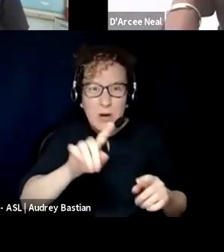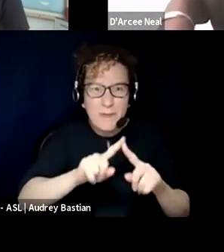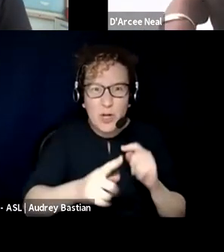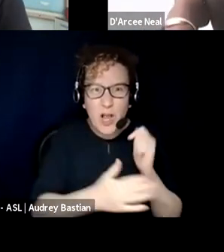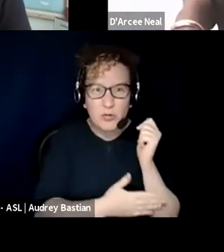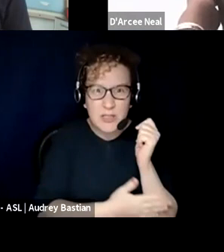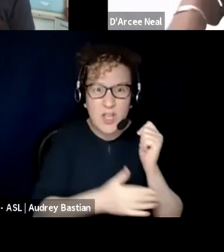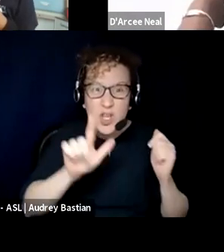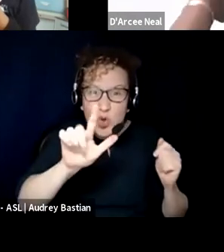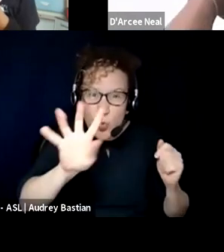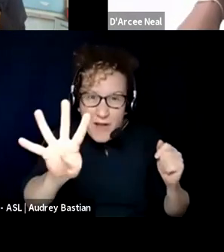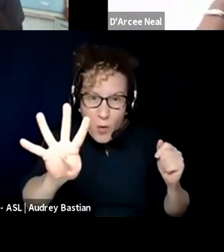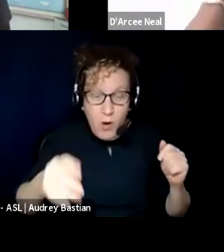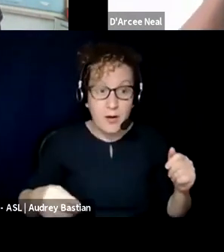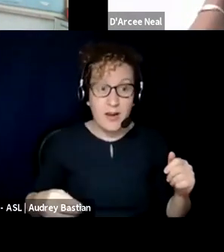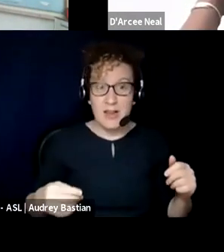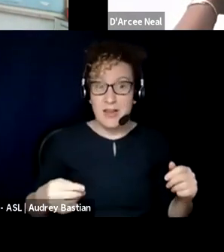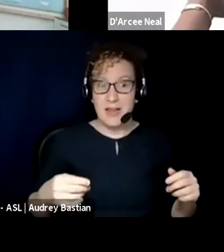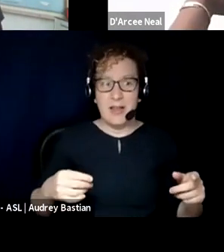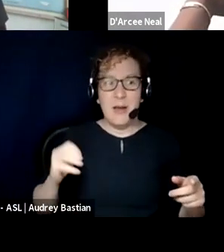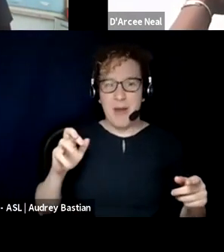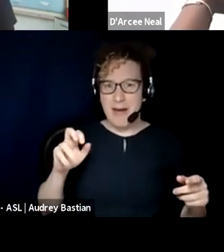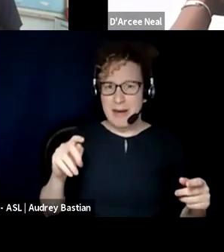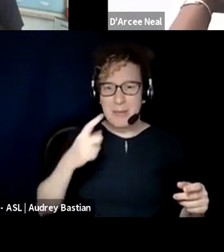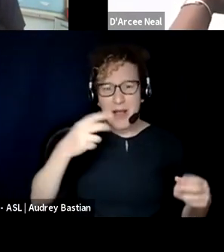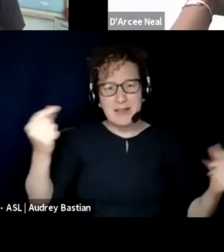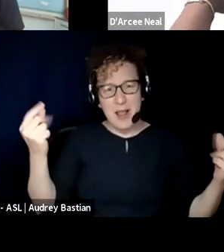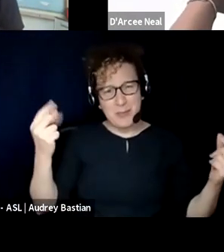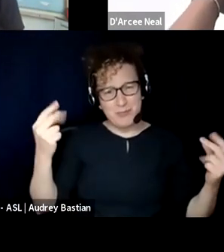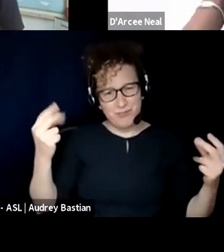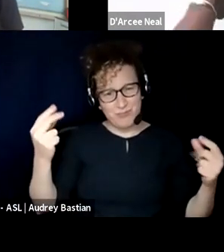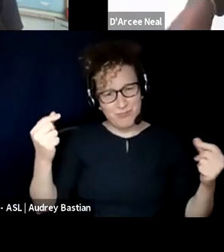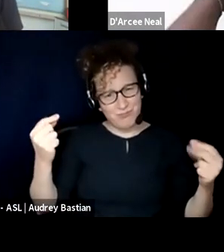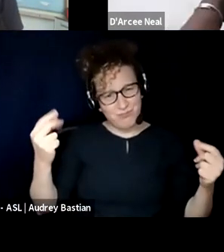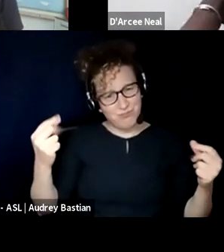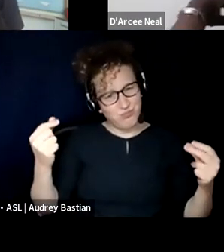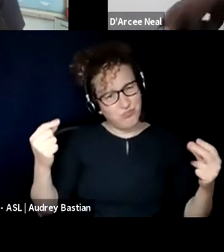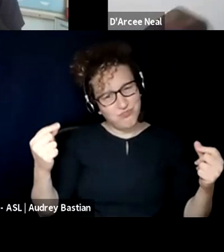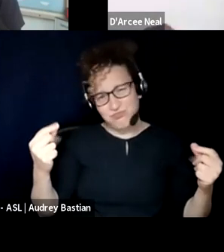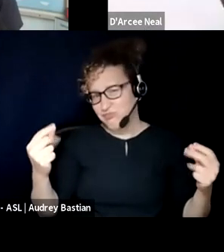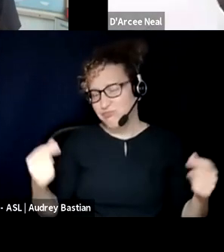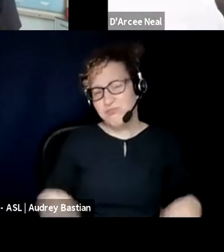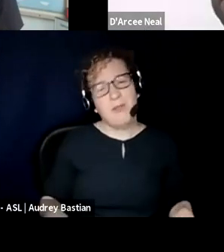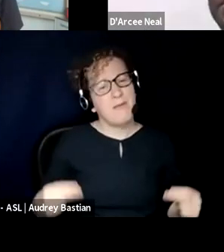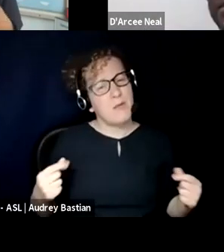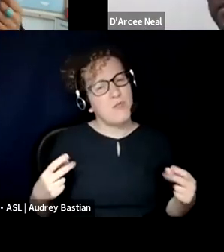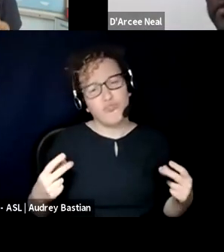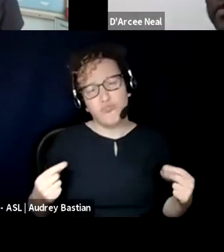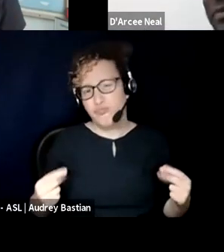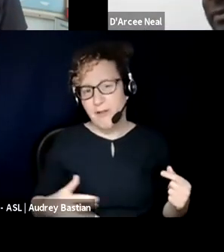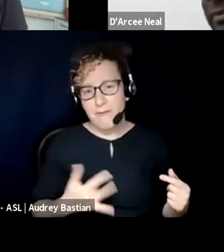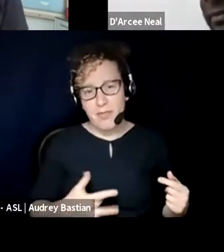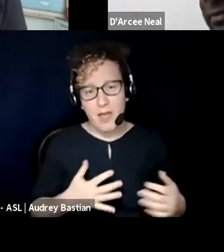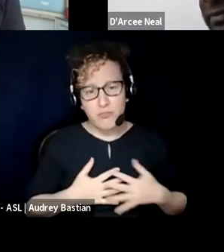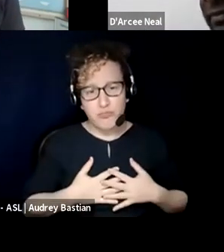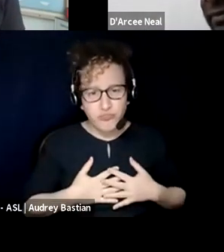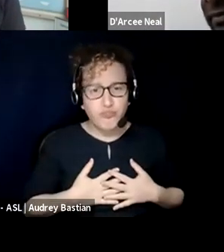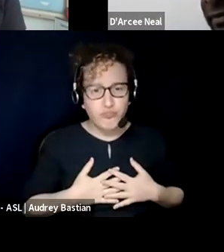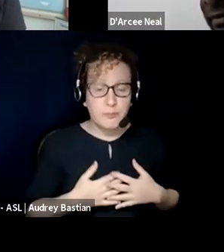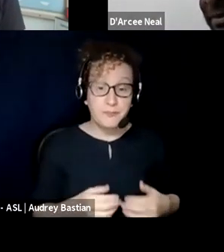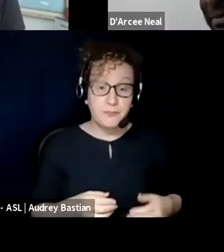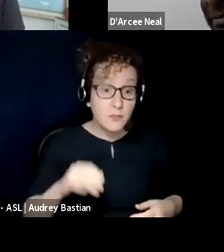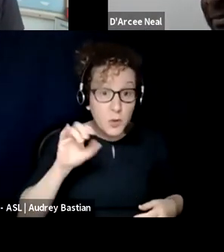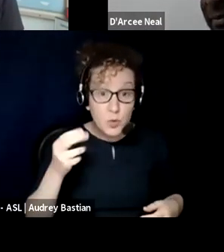I felt that. Thank you for sharing that. Gillian or Johileny, would you like to share your